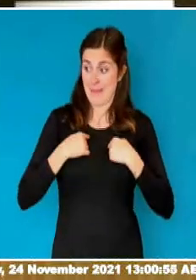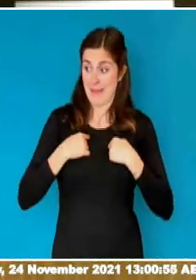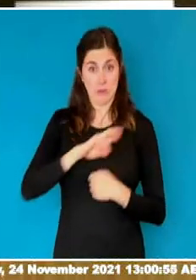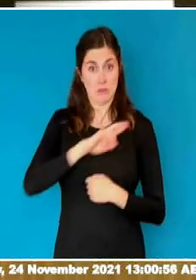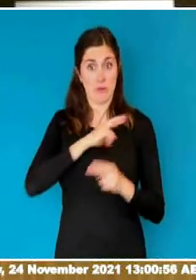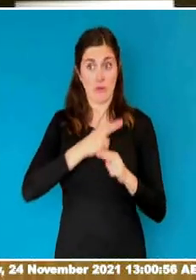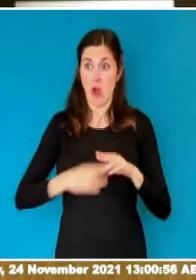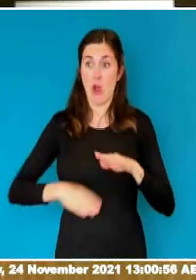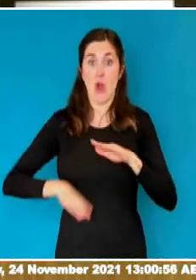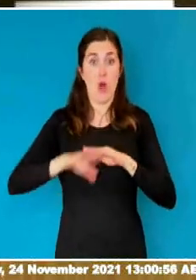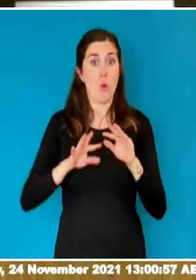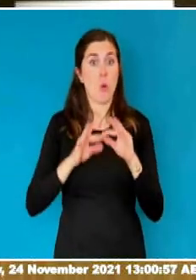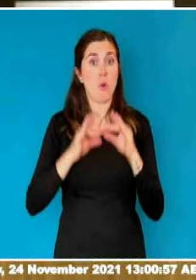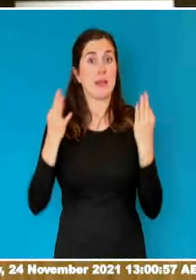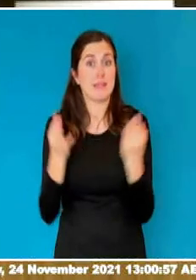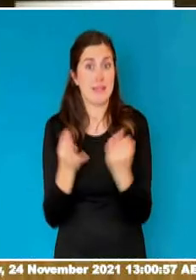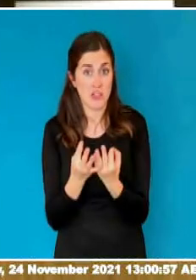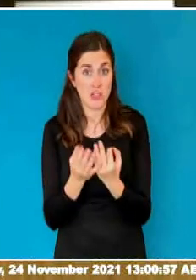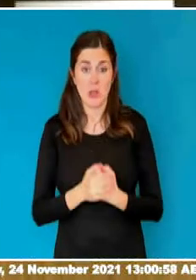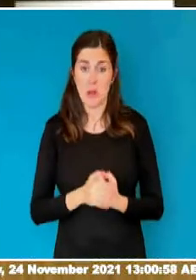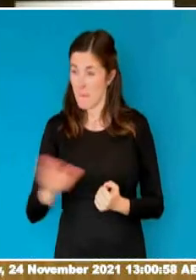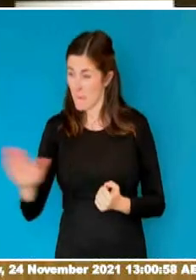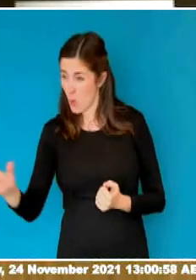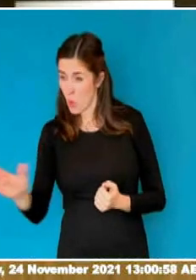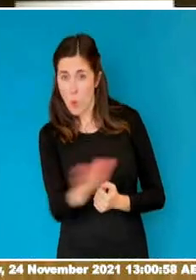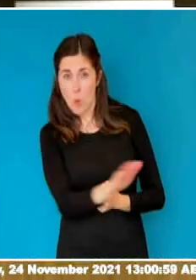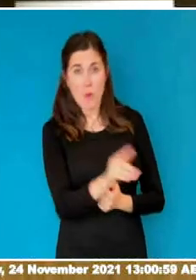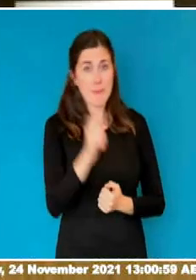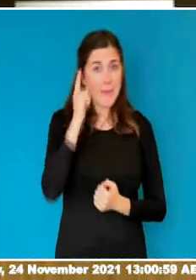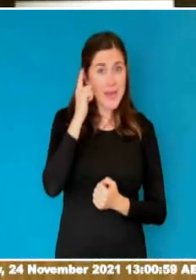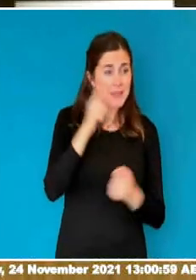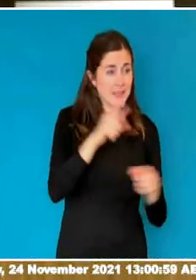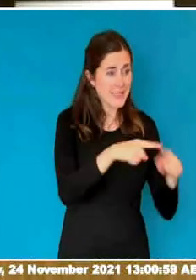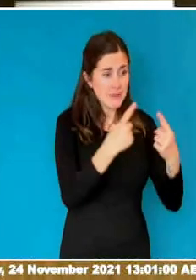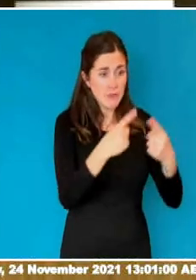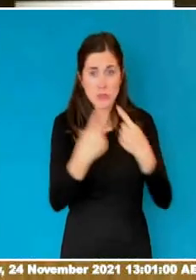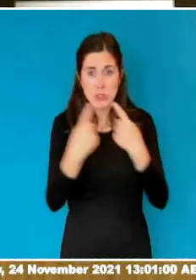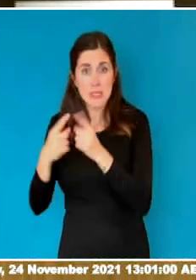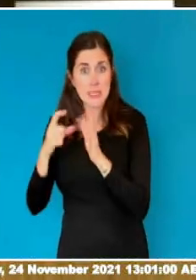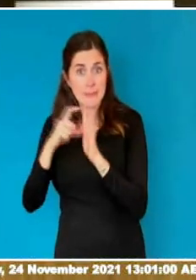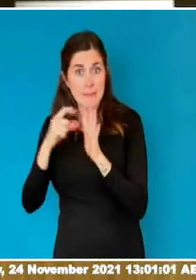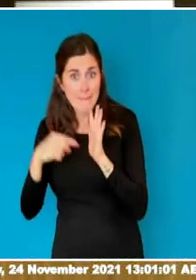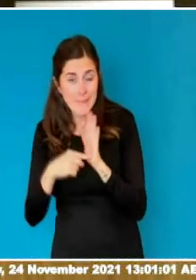But we will be ensuring that all areas across the organisation and leaders are held